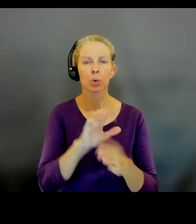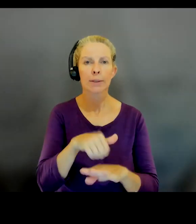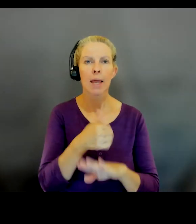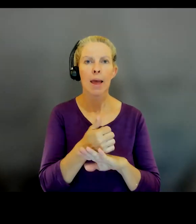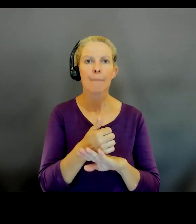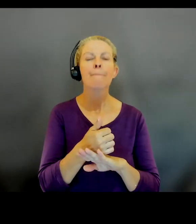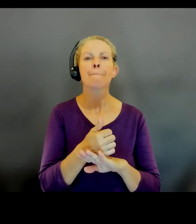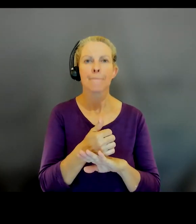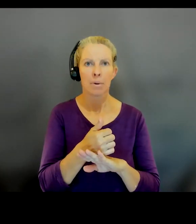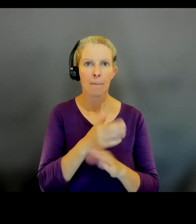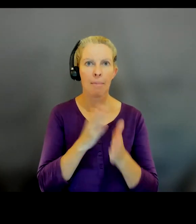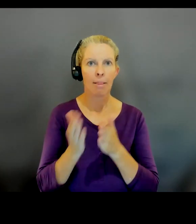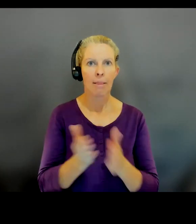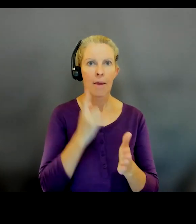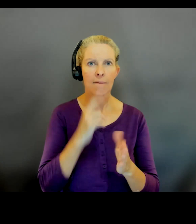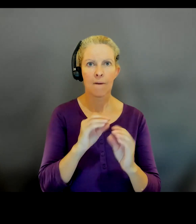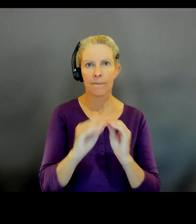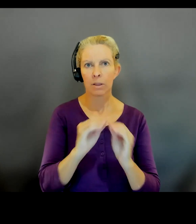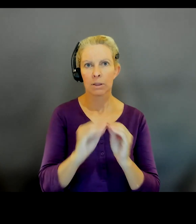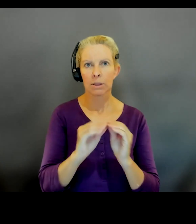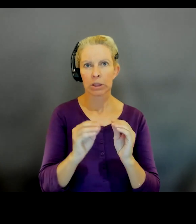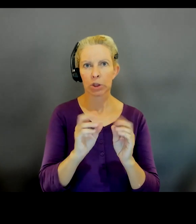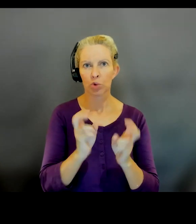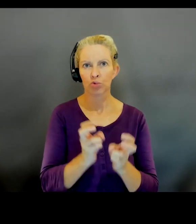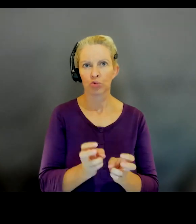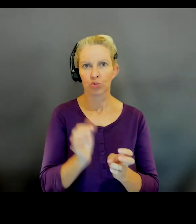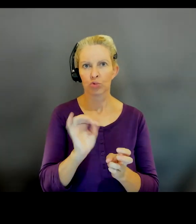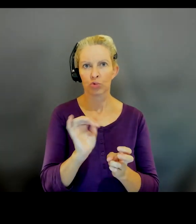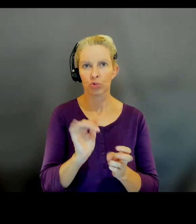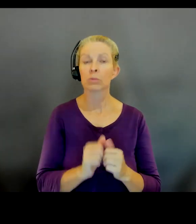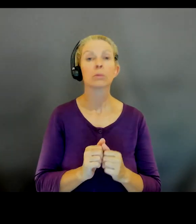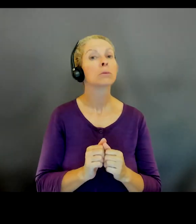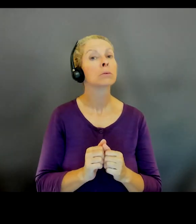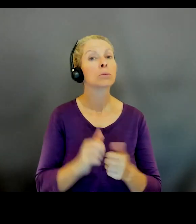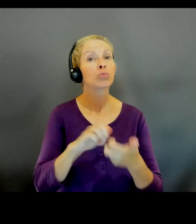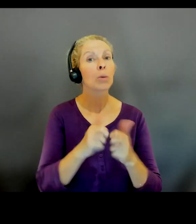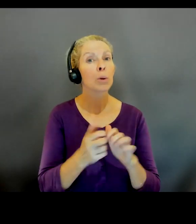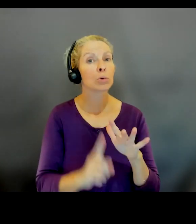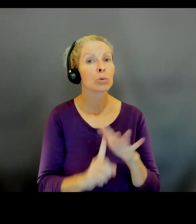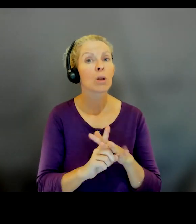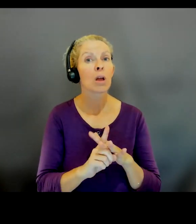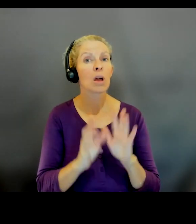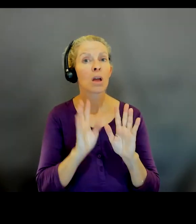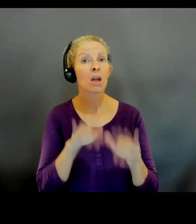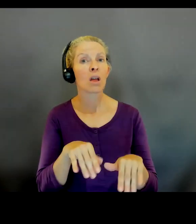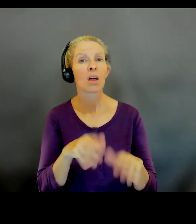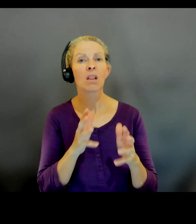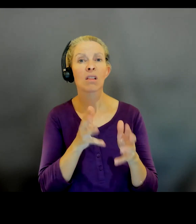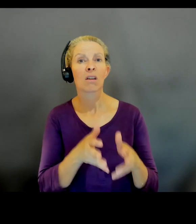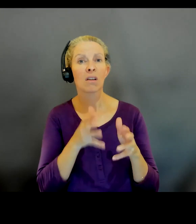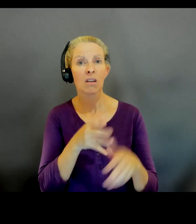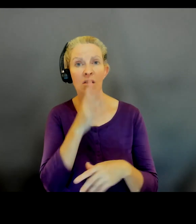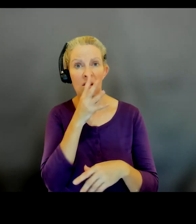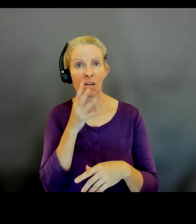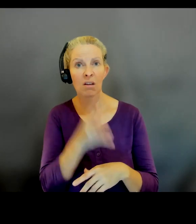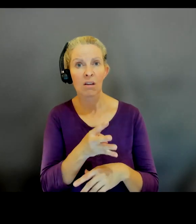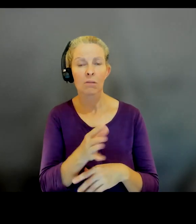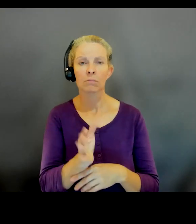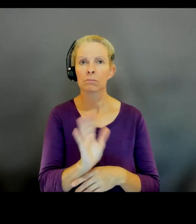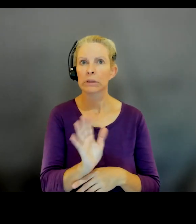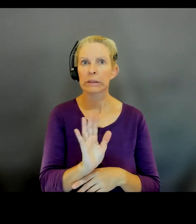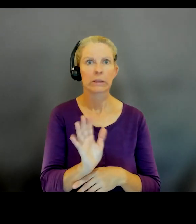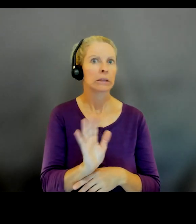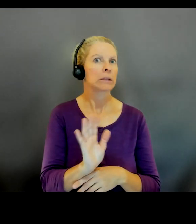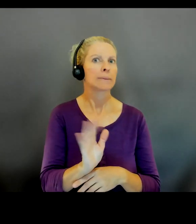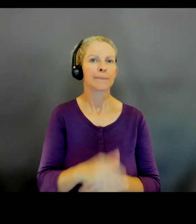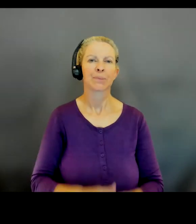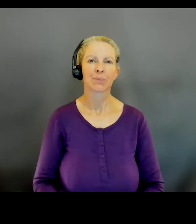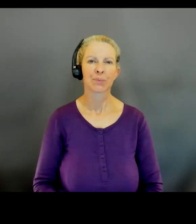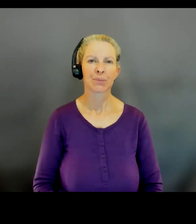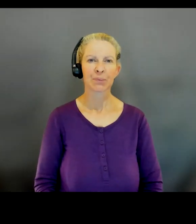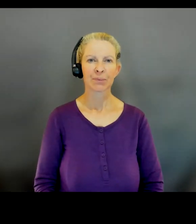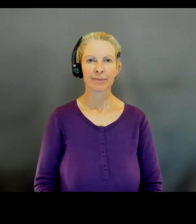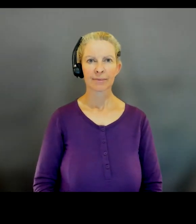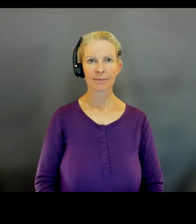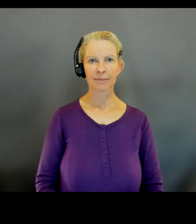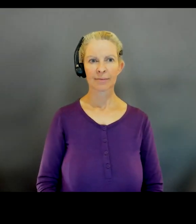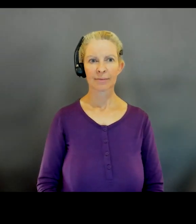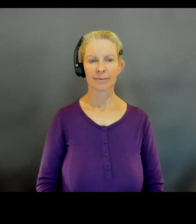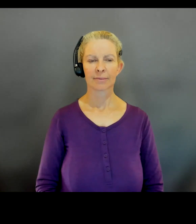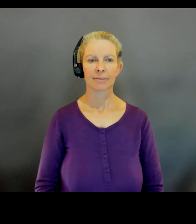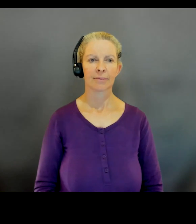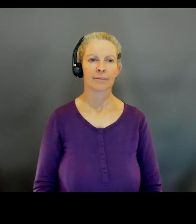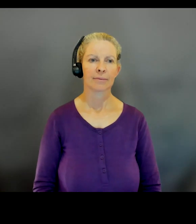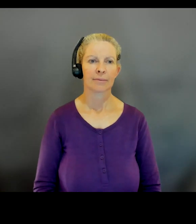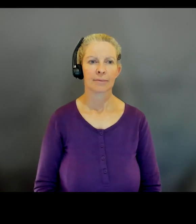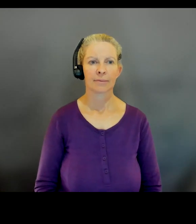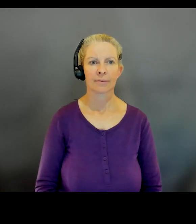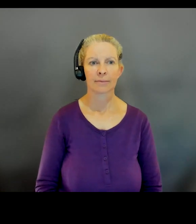those issues. Don't just let them linger and not fix this. I have noticed, also, that often teams